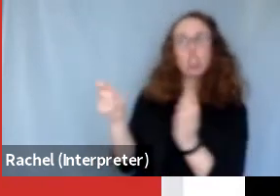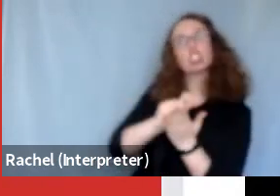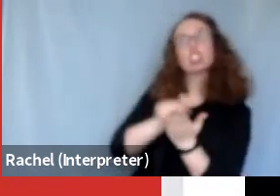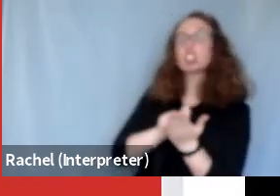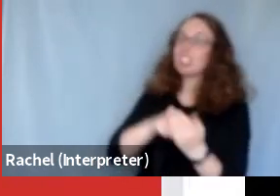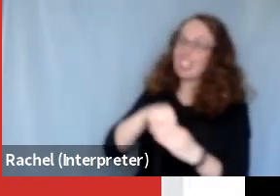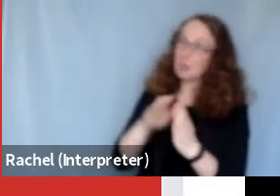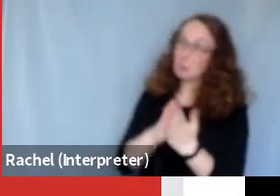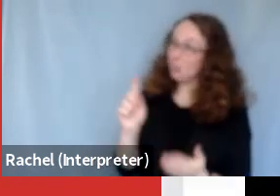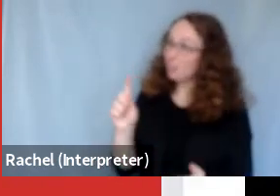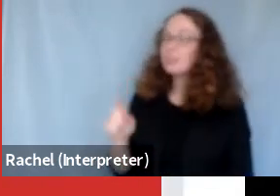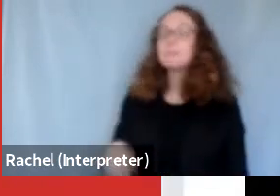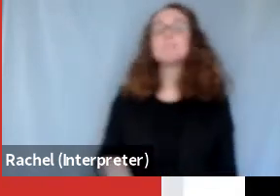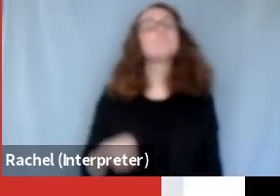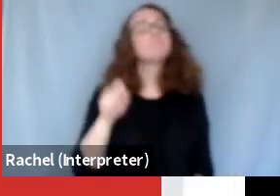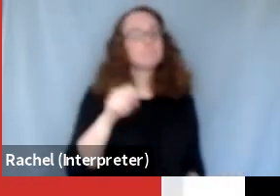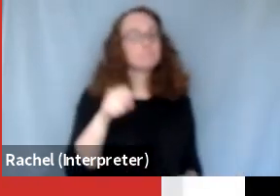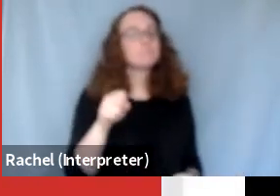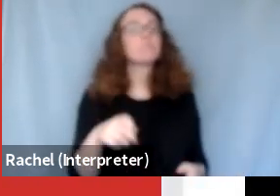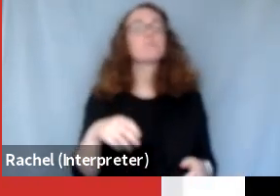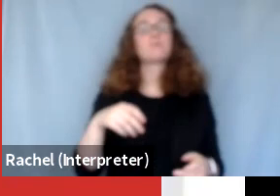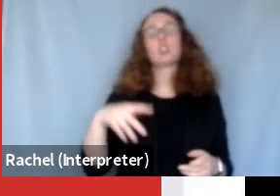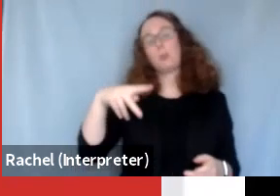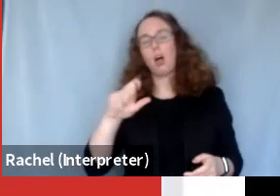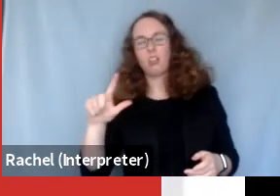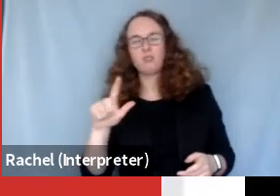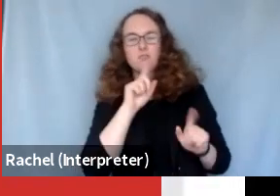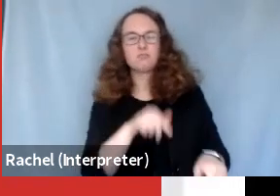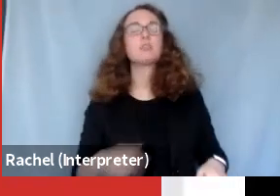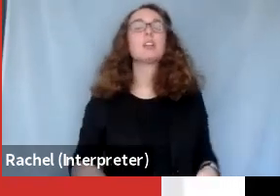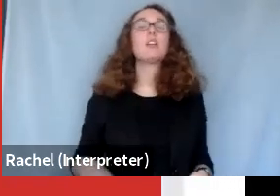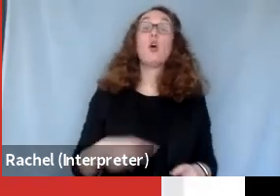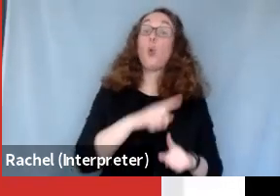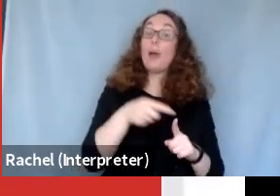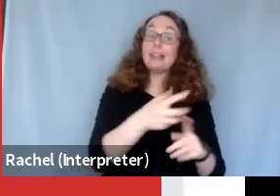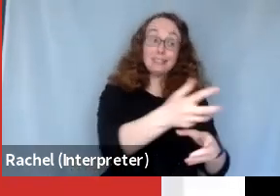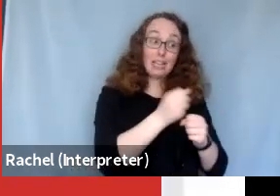we do a checklist on them, so there has to be no pages missing. You